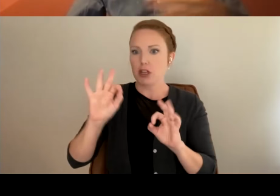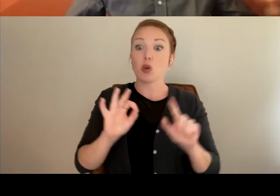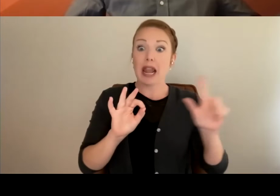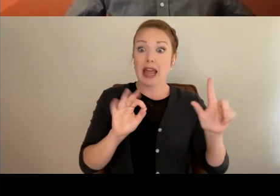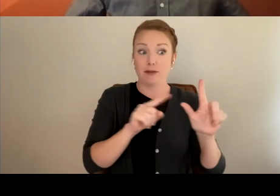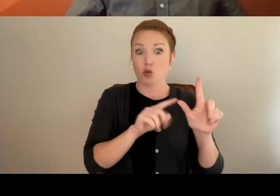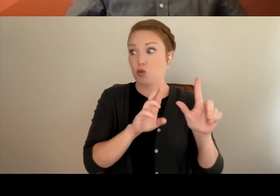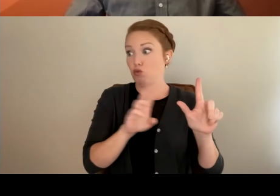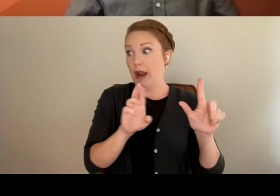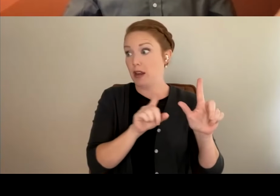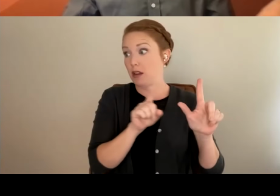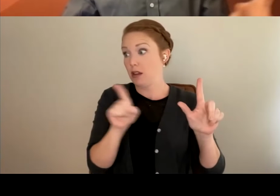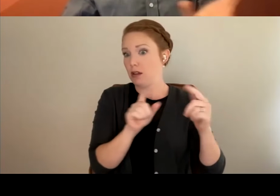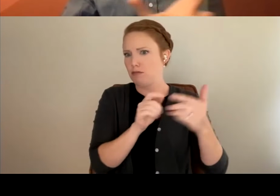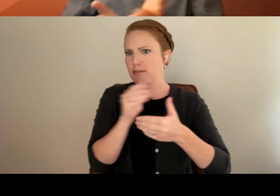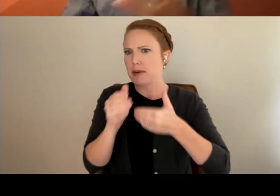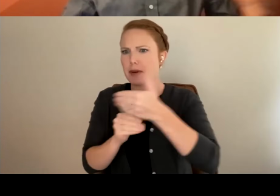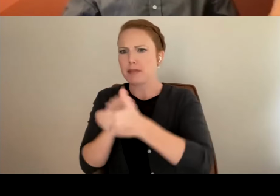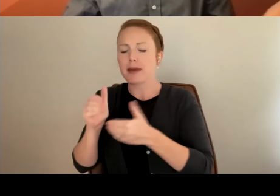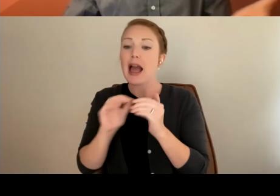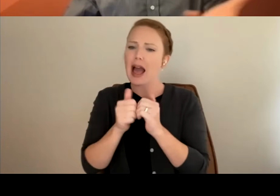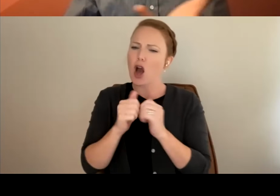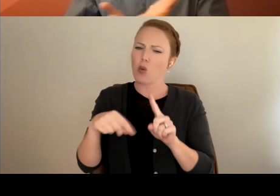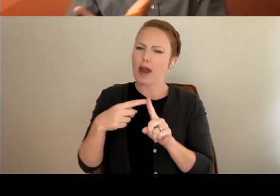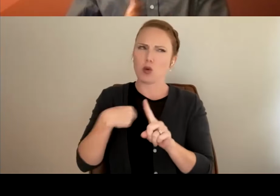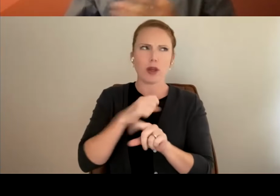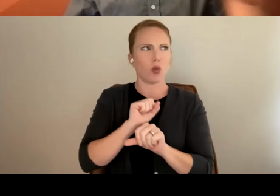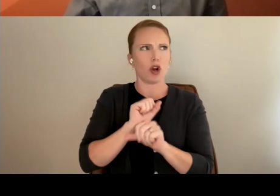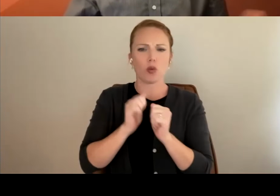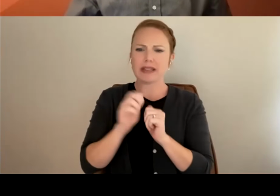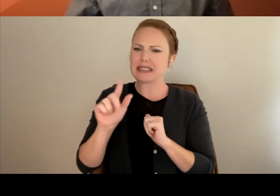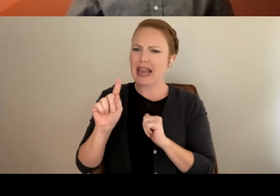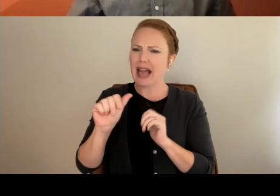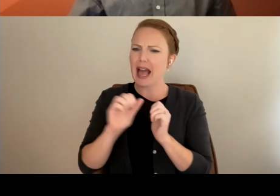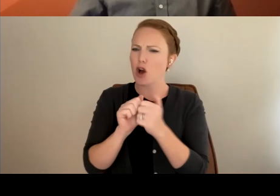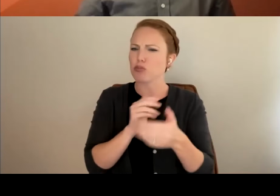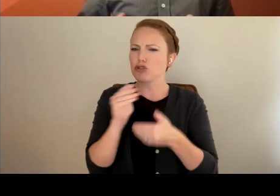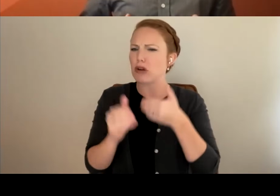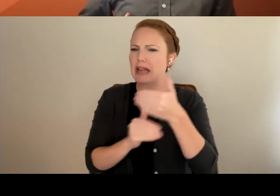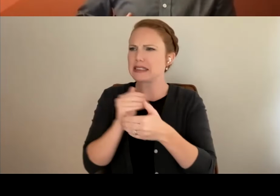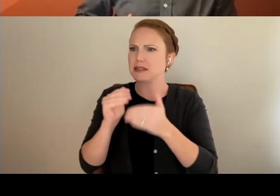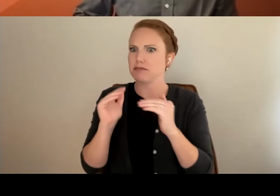with how when we're working on data do we need to progress this stuff along. And then